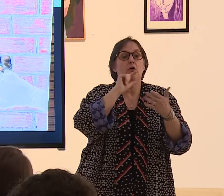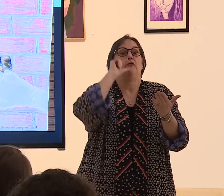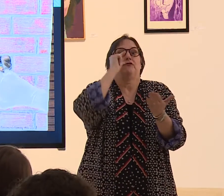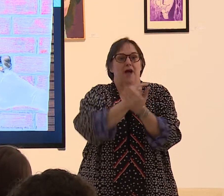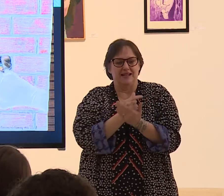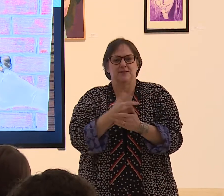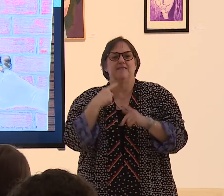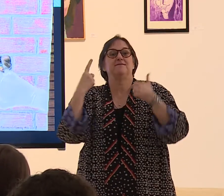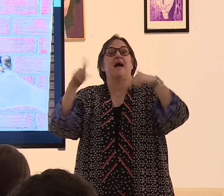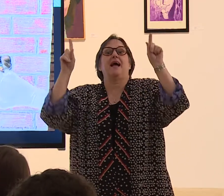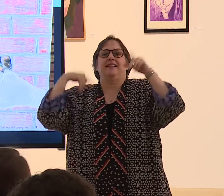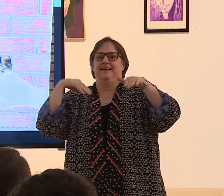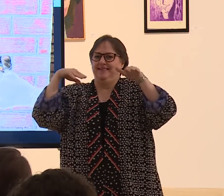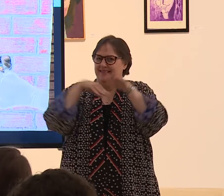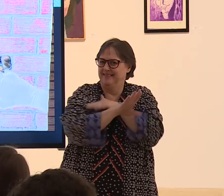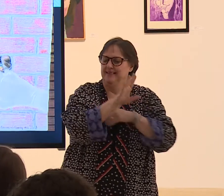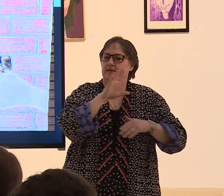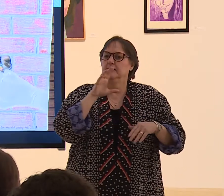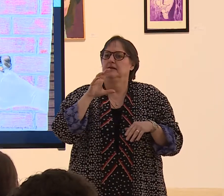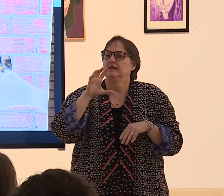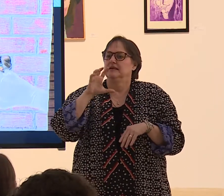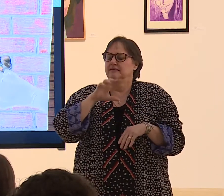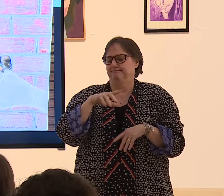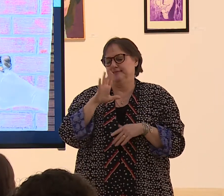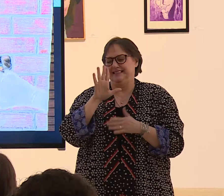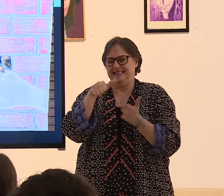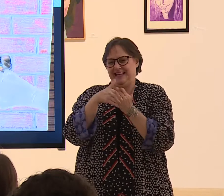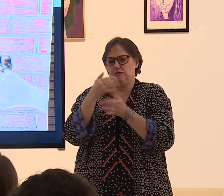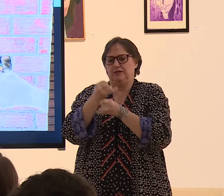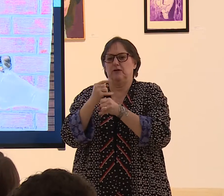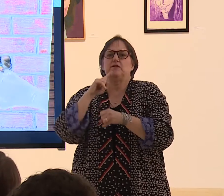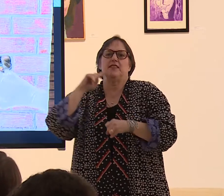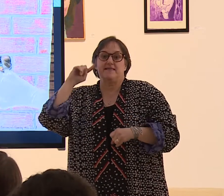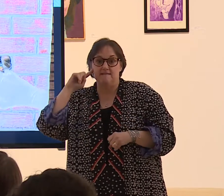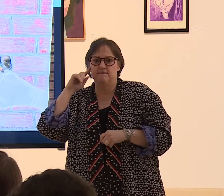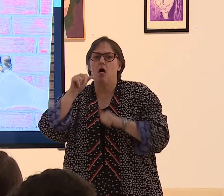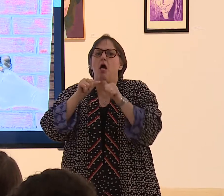I was mainstreamed in high school